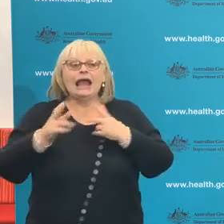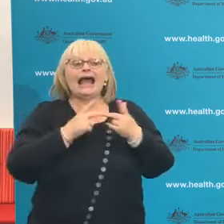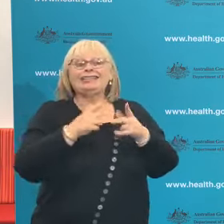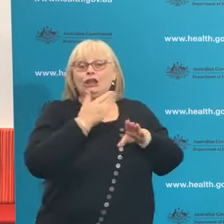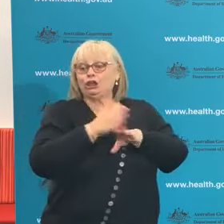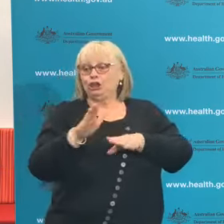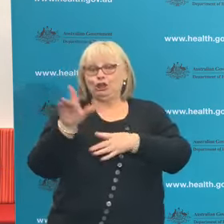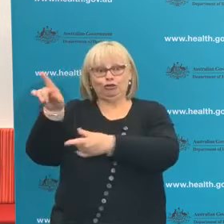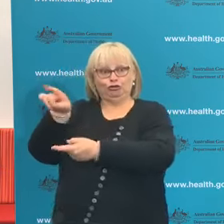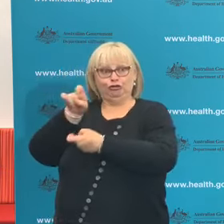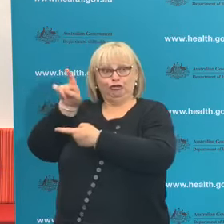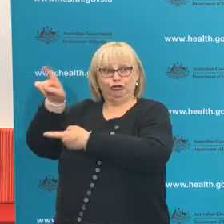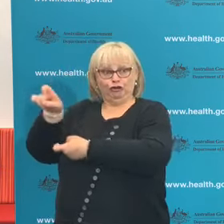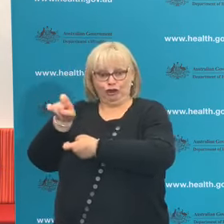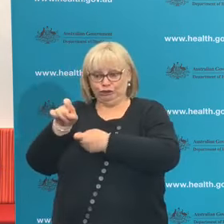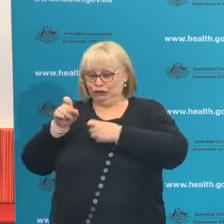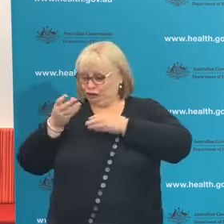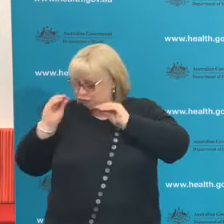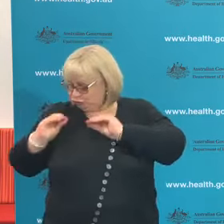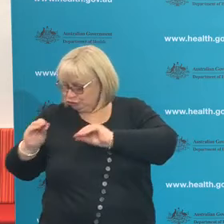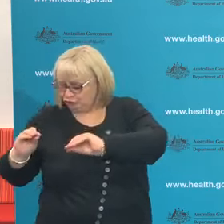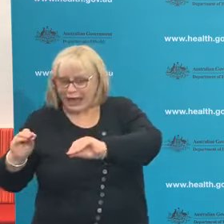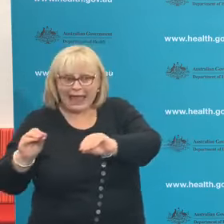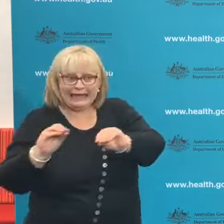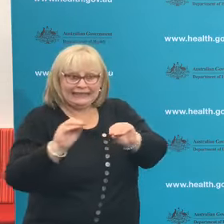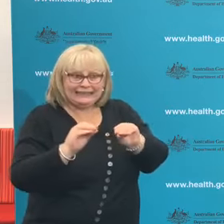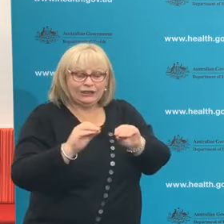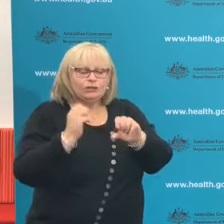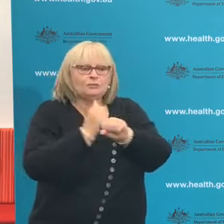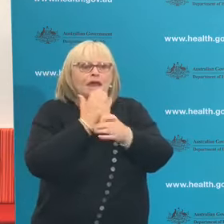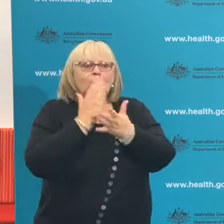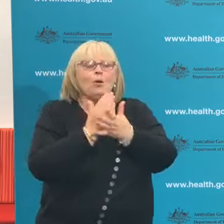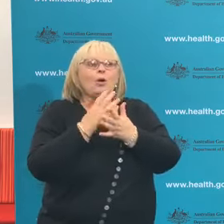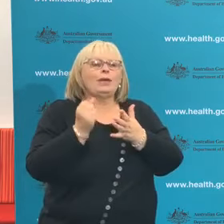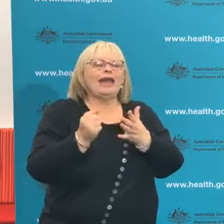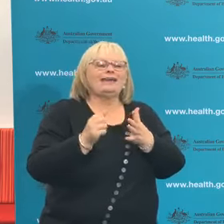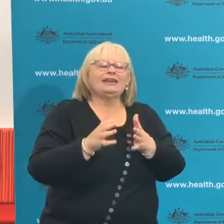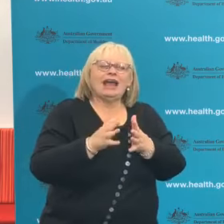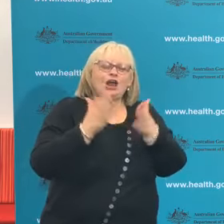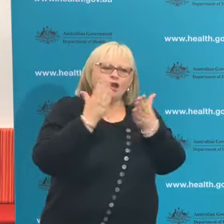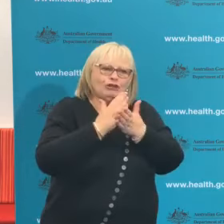recruits to make sure that that we have this huge and highly effective public